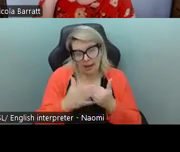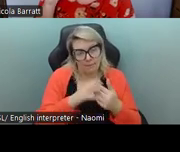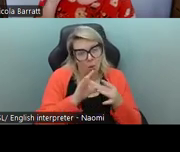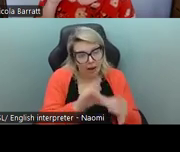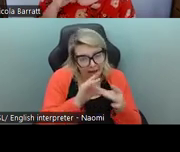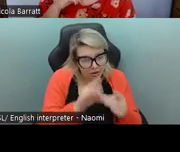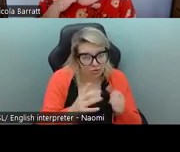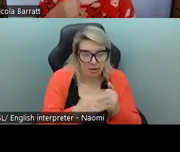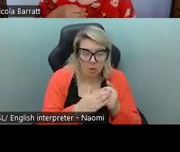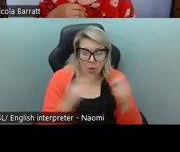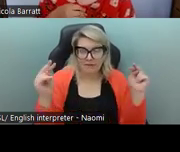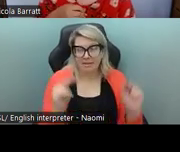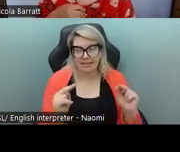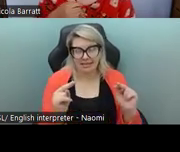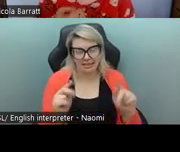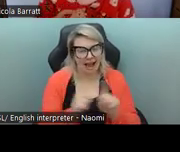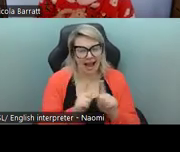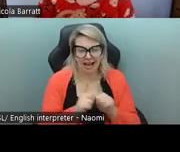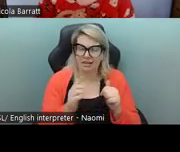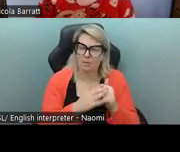It gives the post more authority when others are tagged in it.